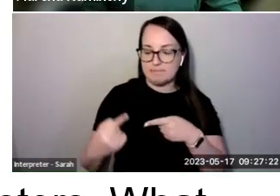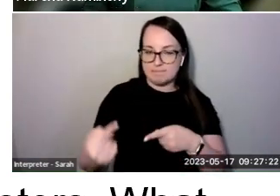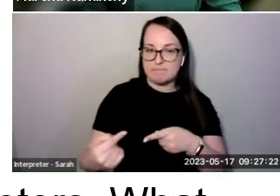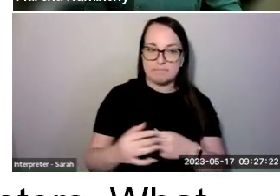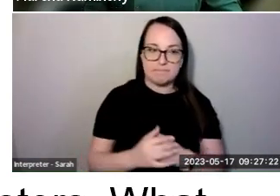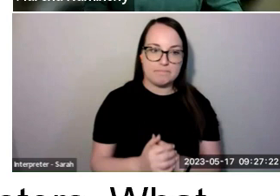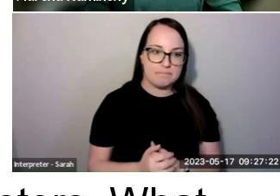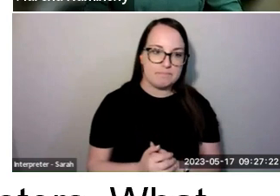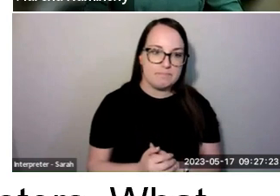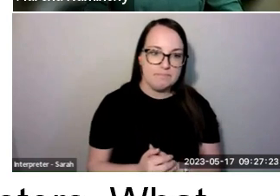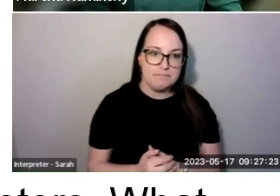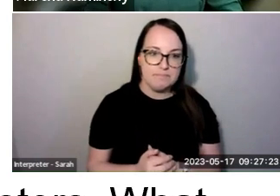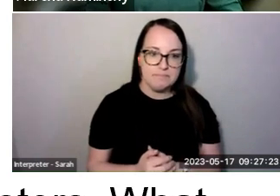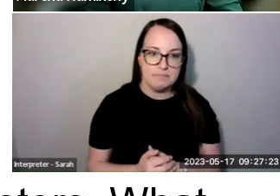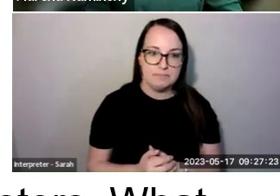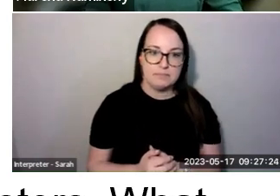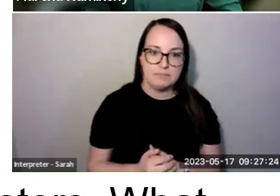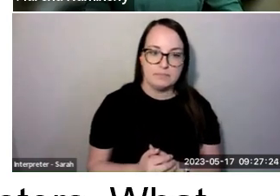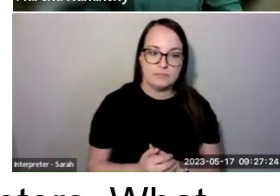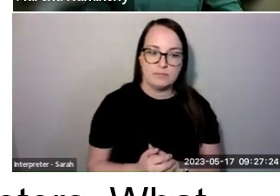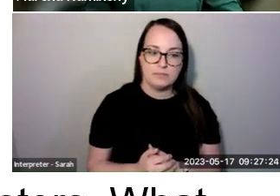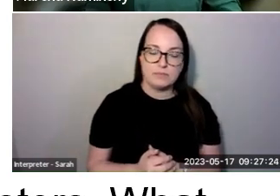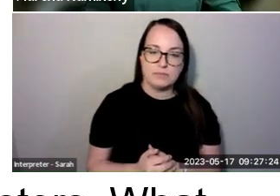strain on their bodies for a longer duration of time.